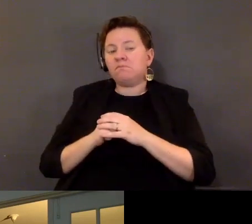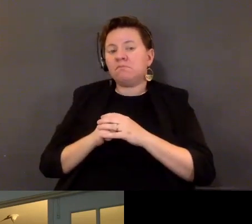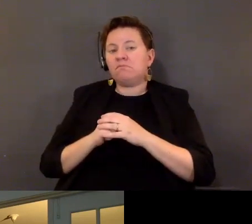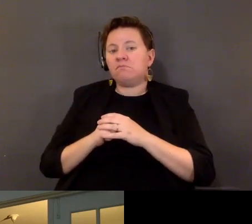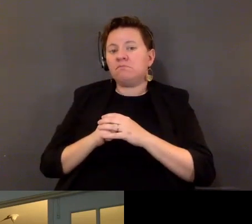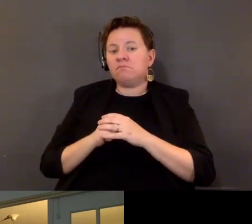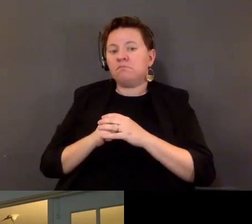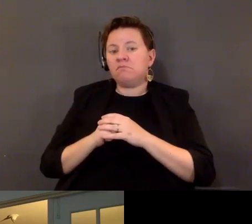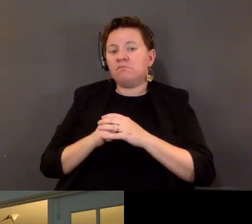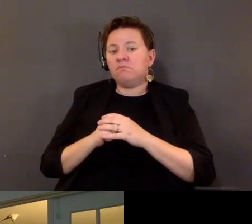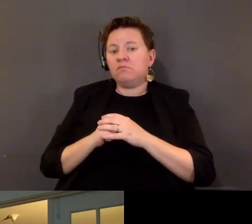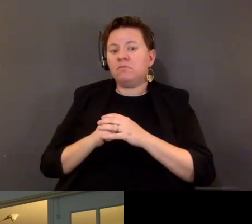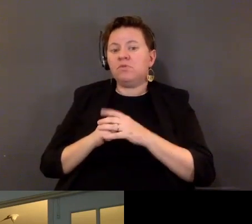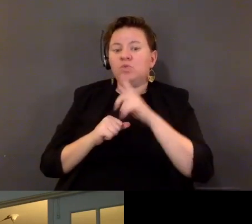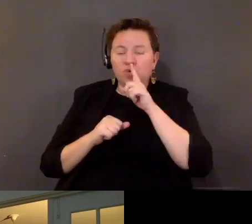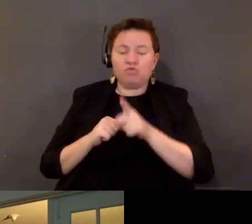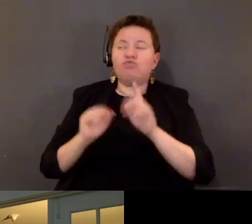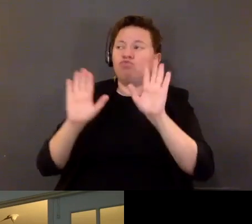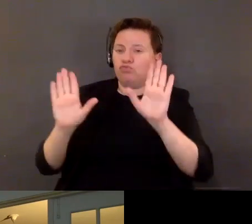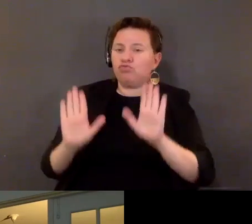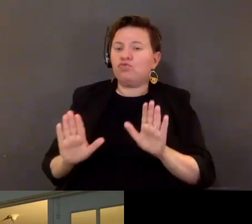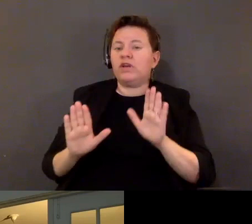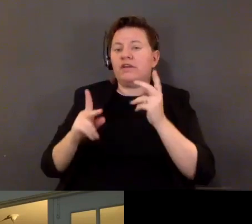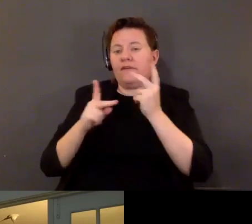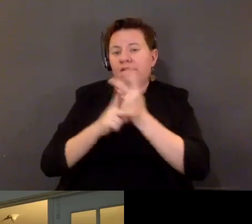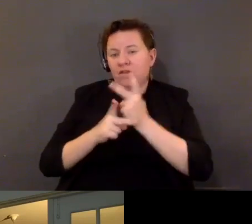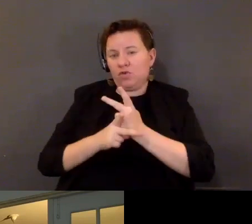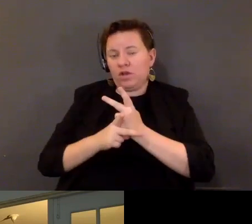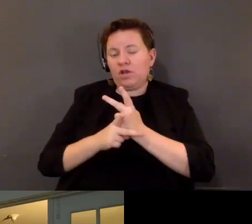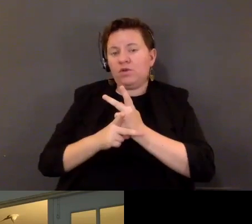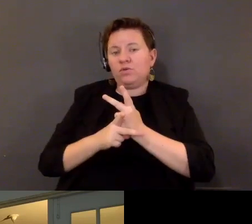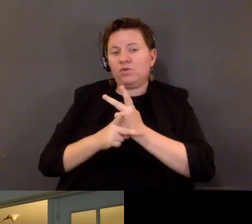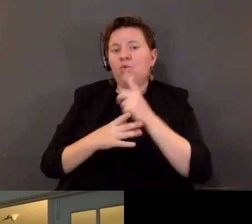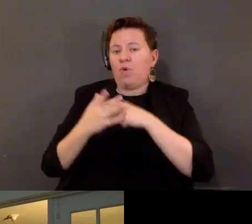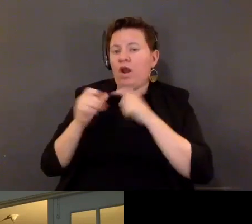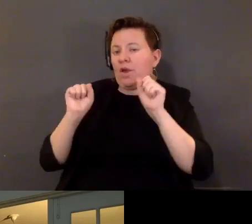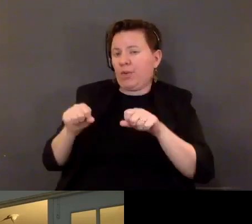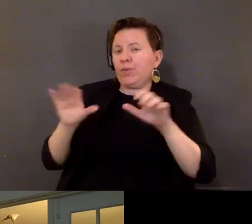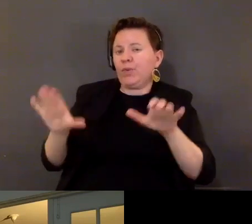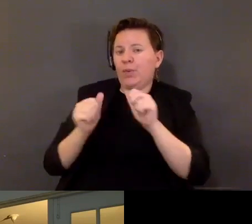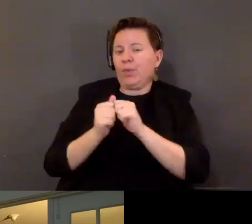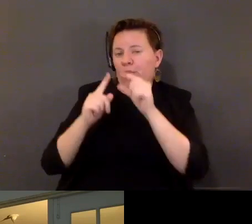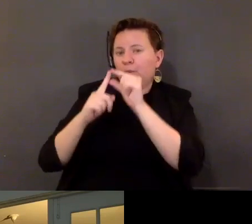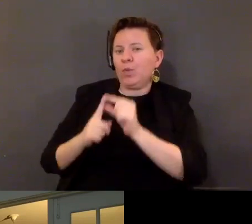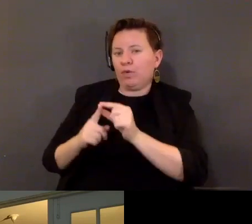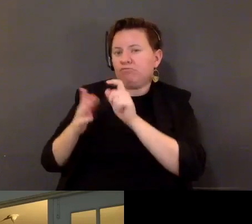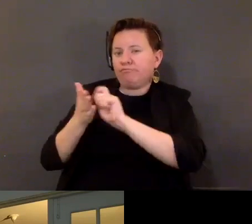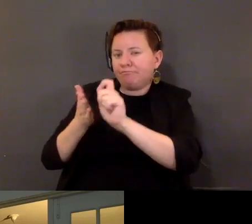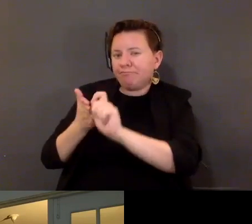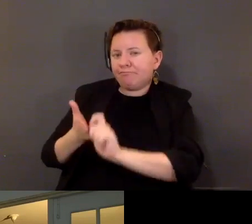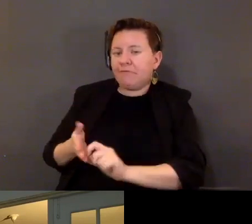it was really great to figure out what i could do with words and i'm hoping to improve going forward